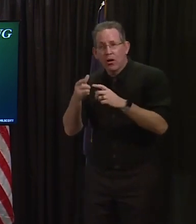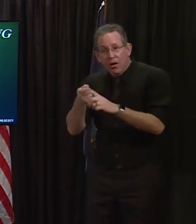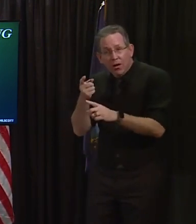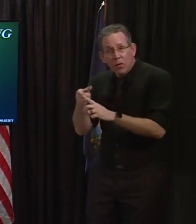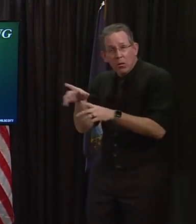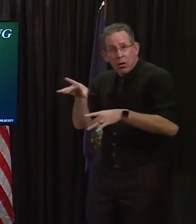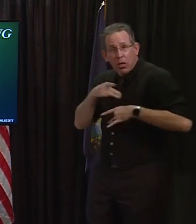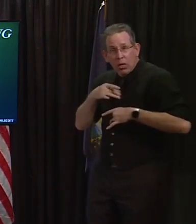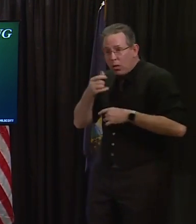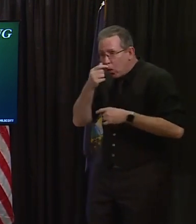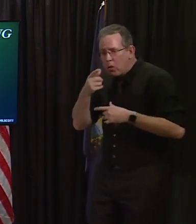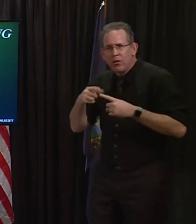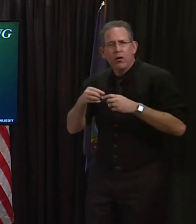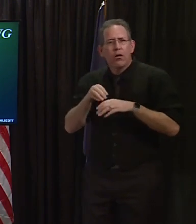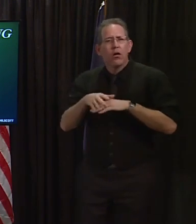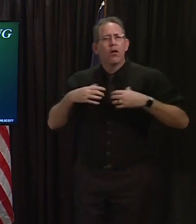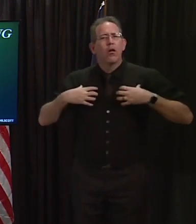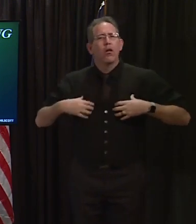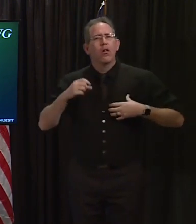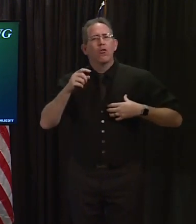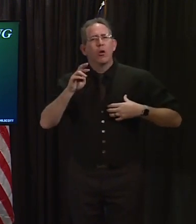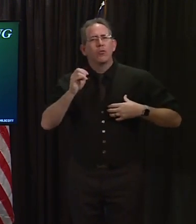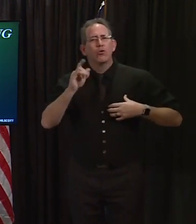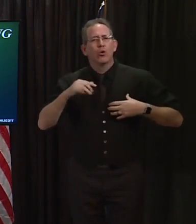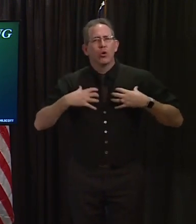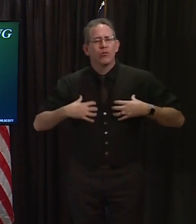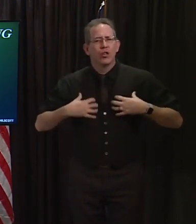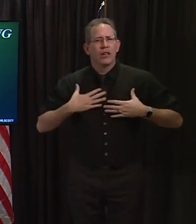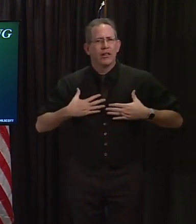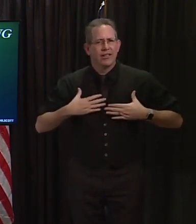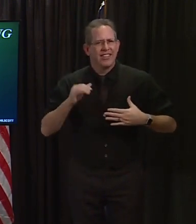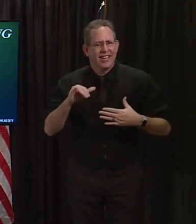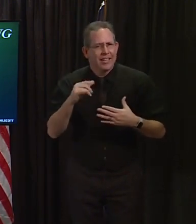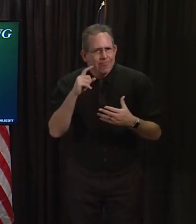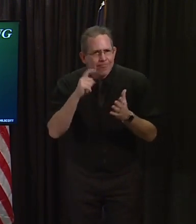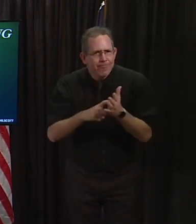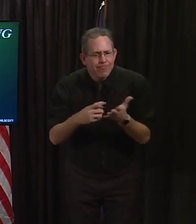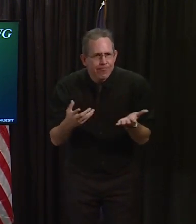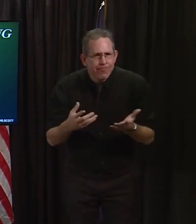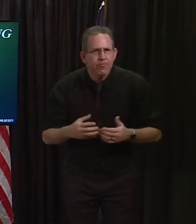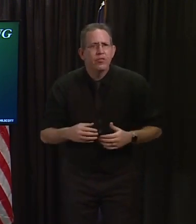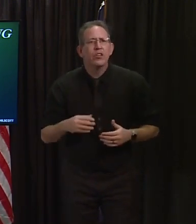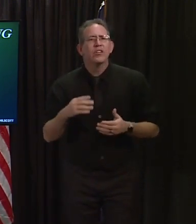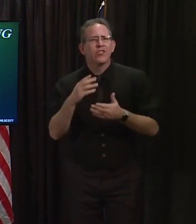that cause the common cold in most but can make infants and medically complex Children extremely sick.